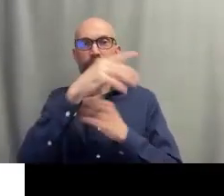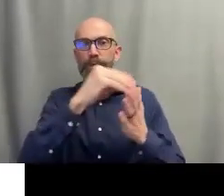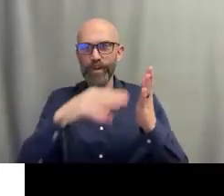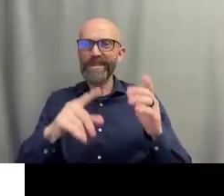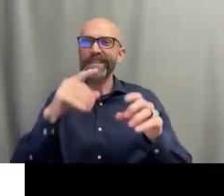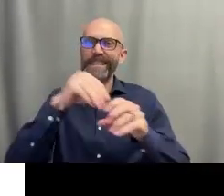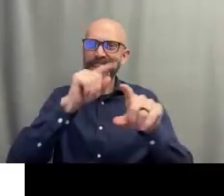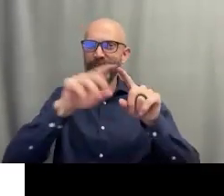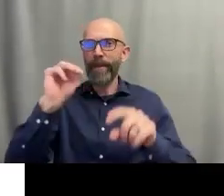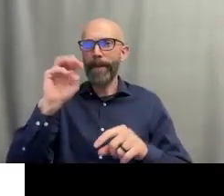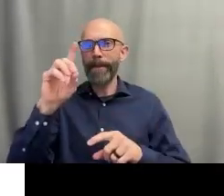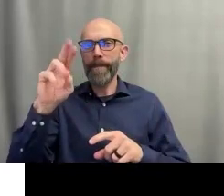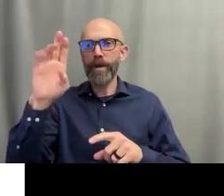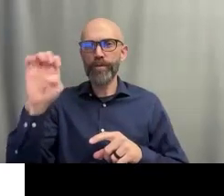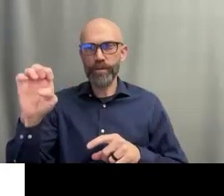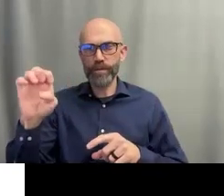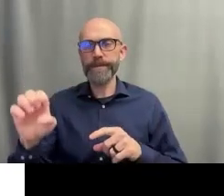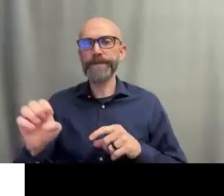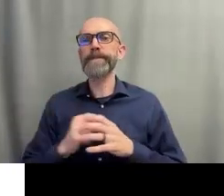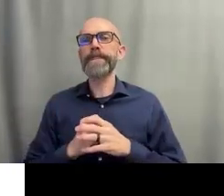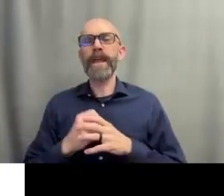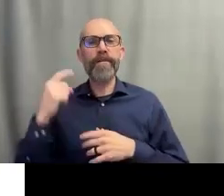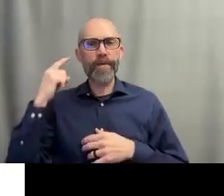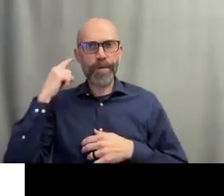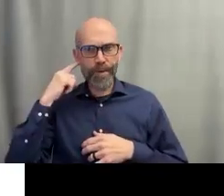And I've heard different things about how easy the cartridges